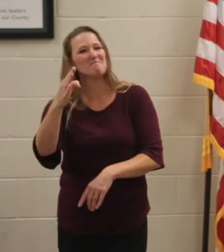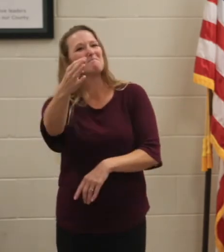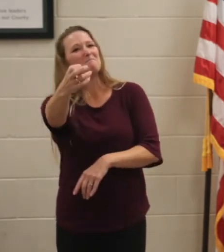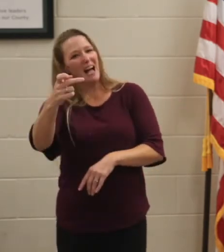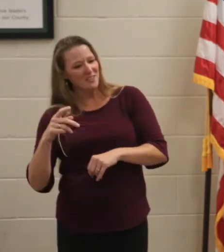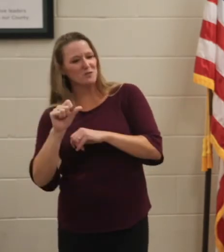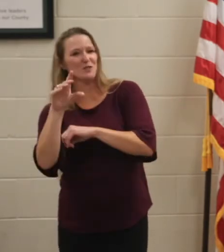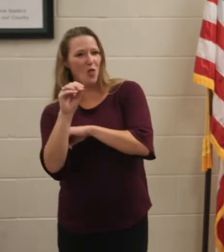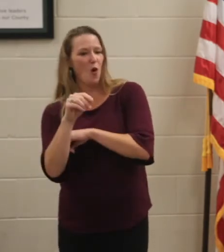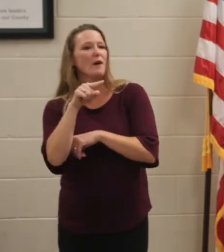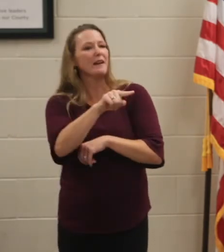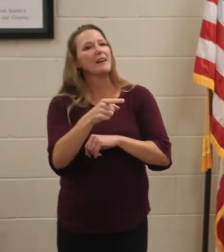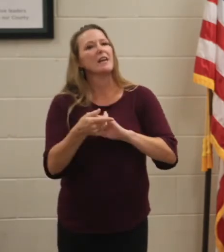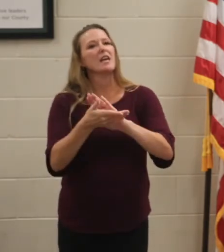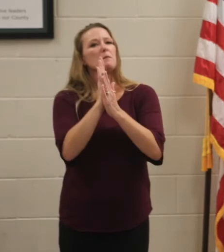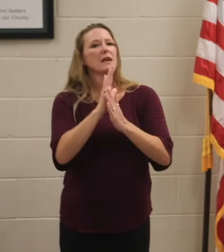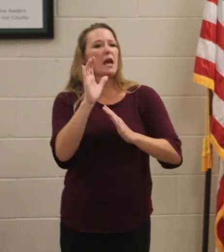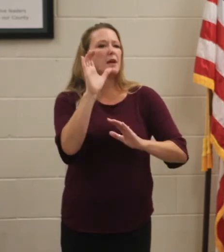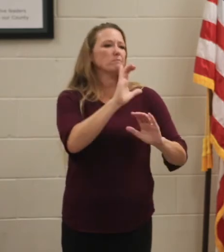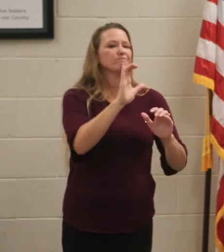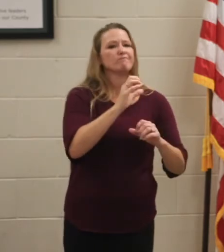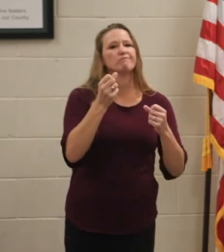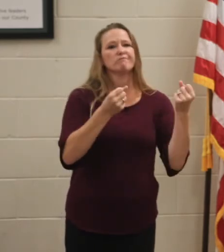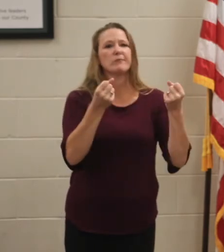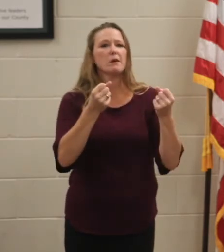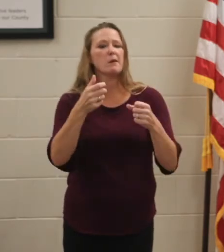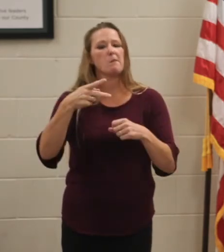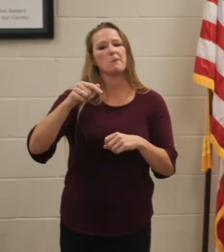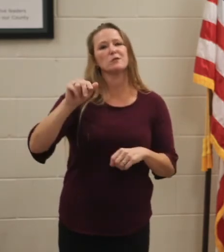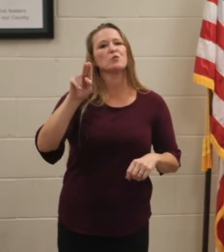remained that to his current status.